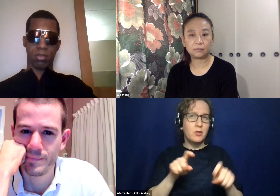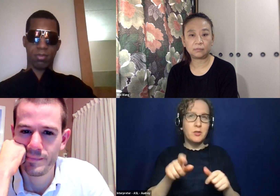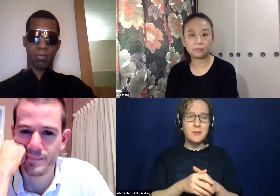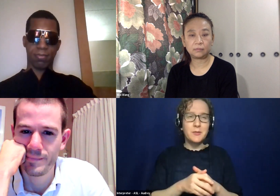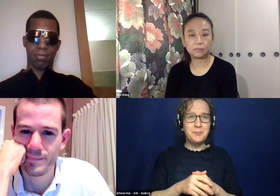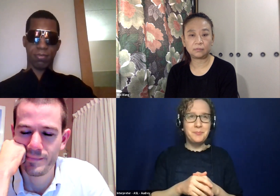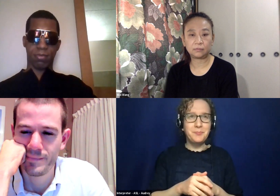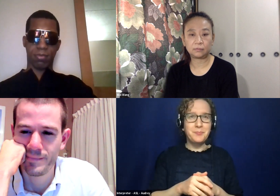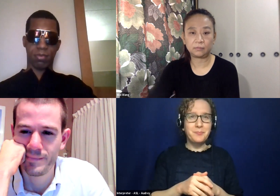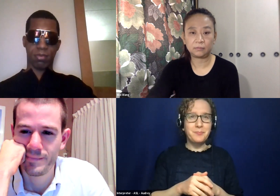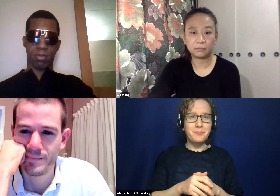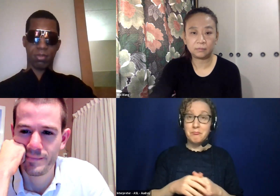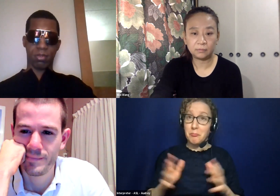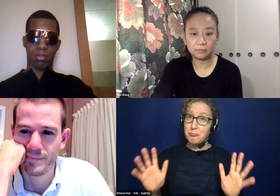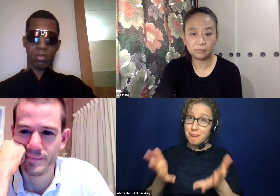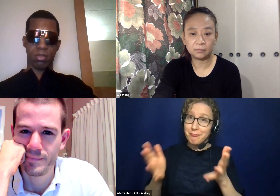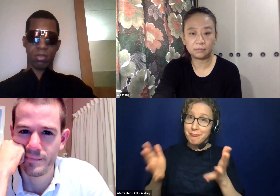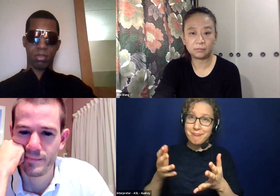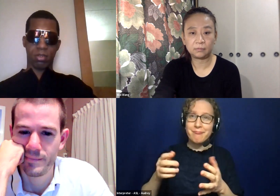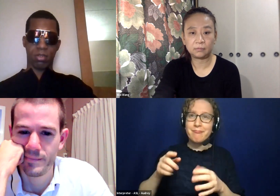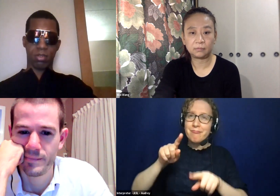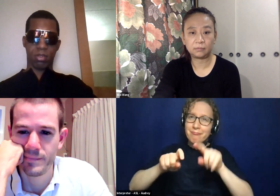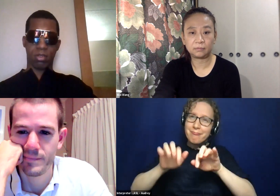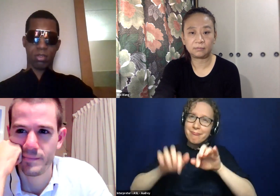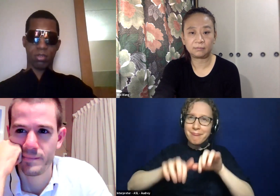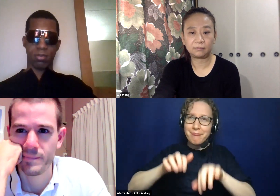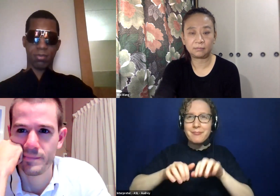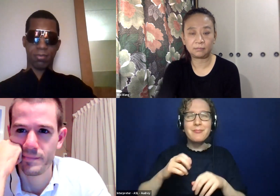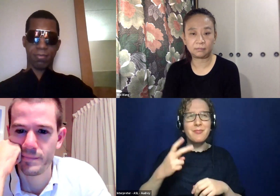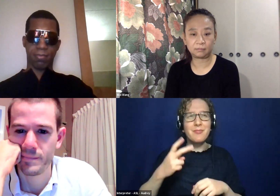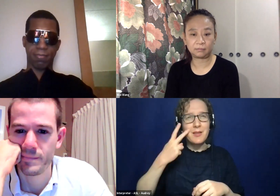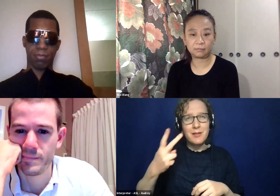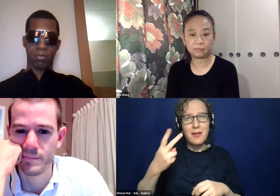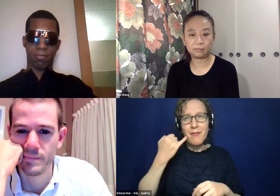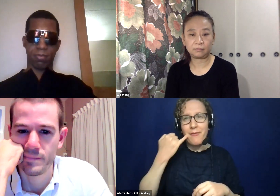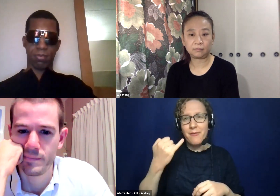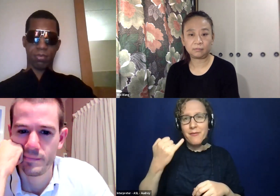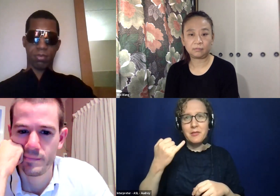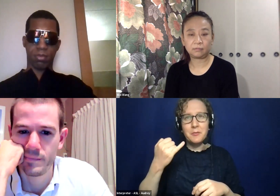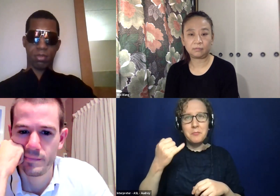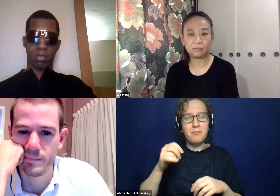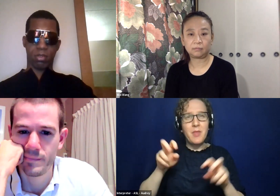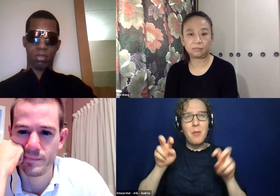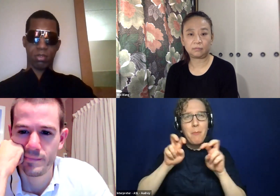encourage people to get your questions in. We can see if we can get the panelists to discuss them.